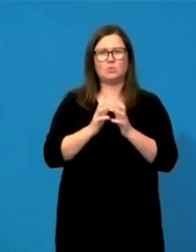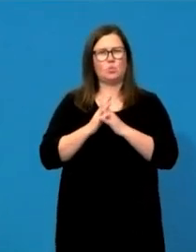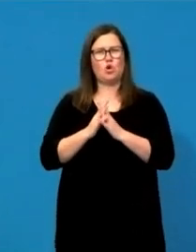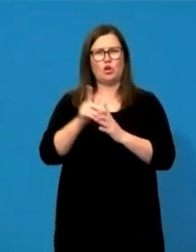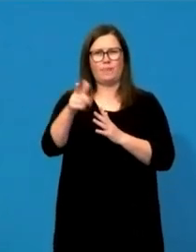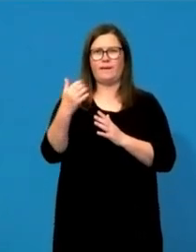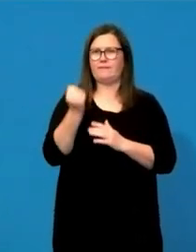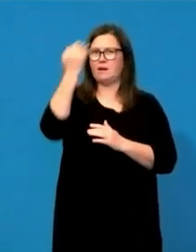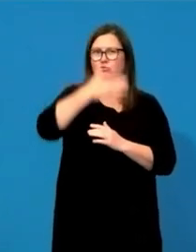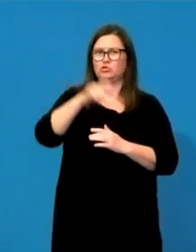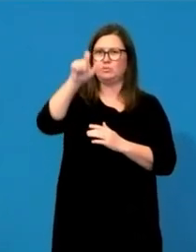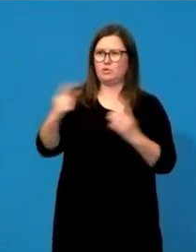not advise but mediate